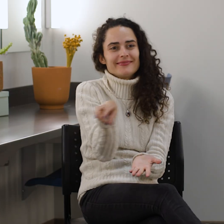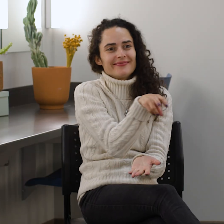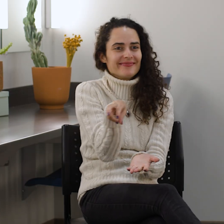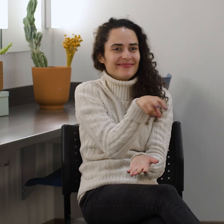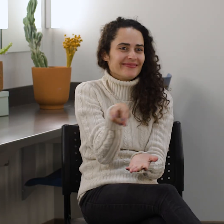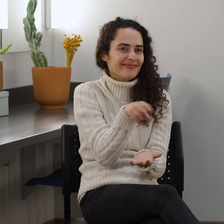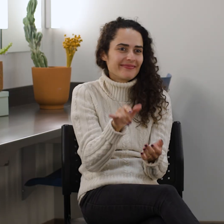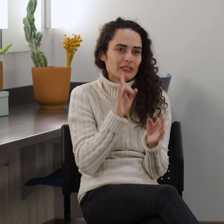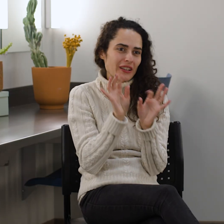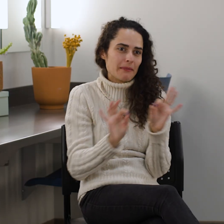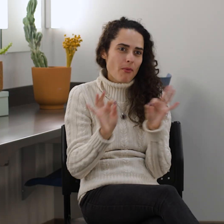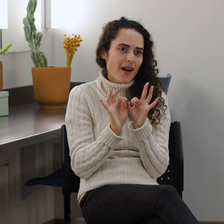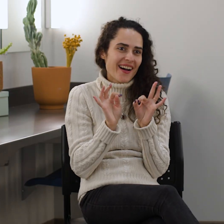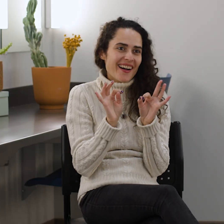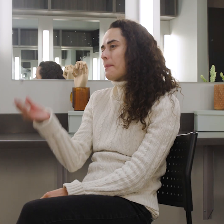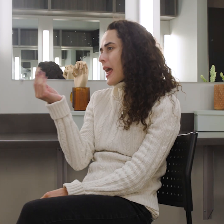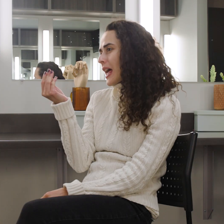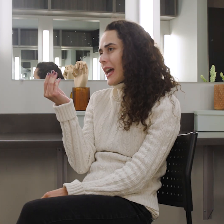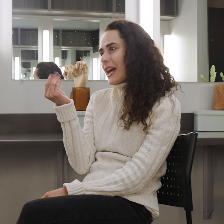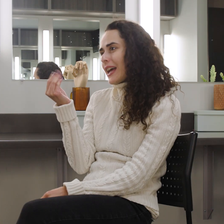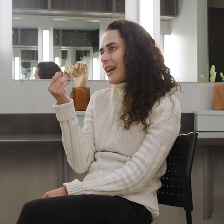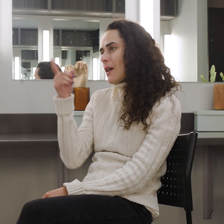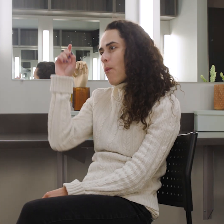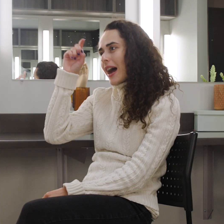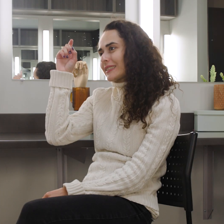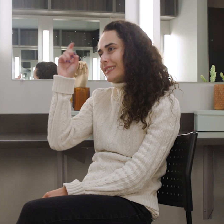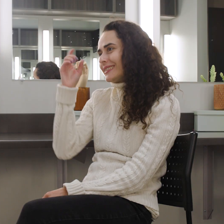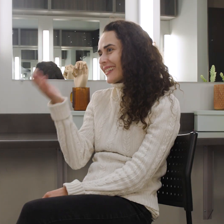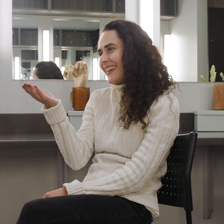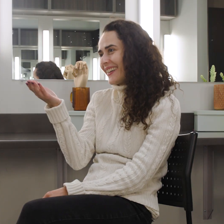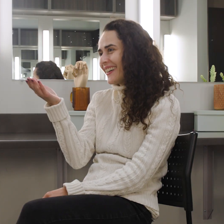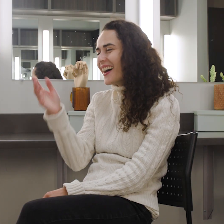Being able to hop back and forth is really important. And be wise with your money!